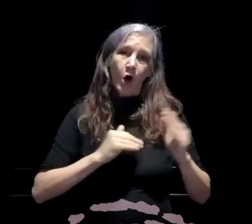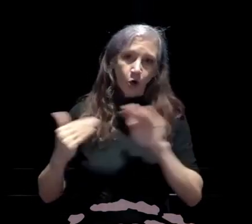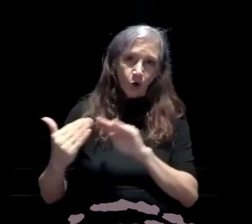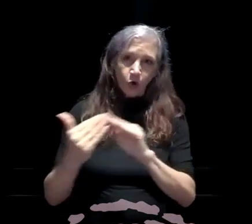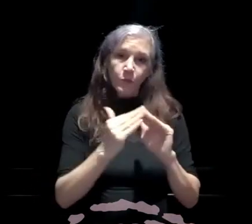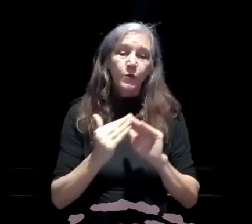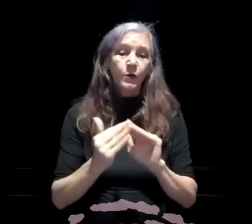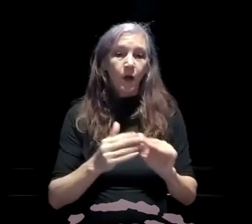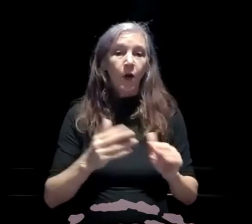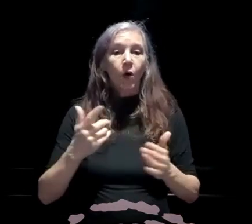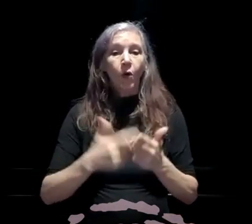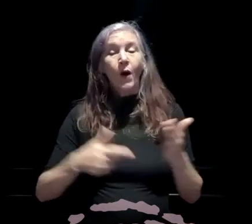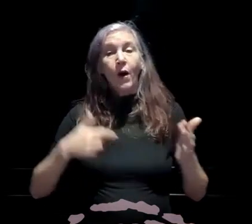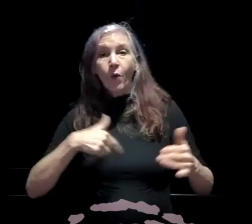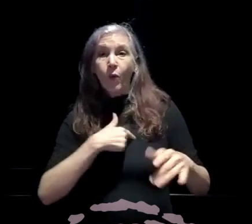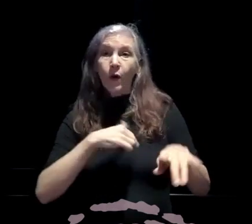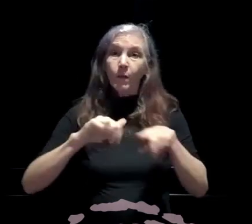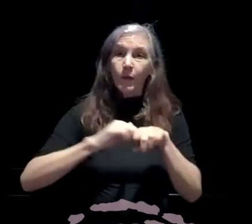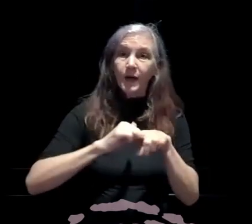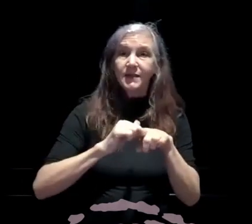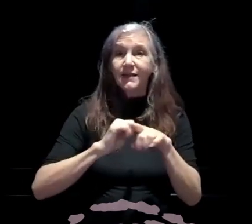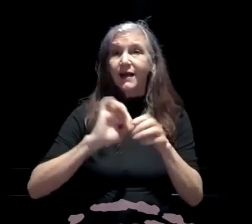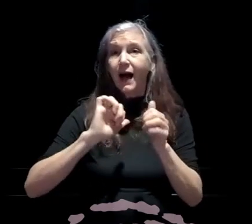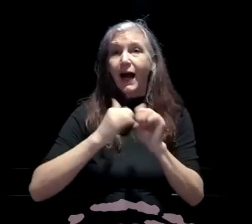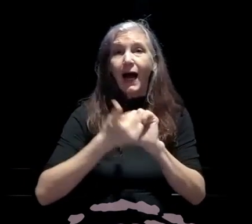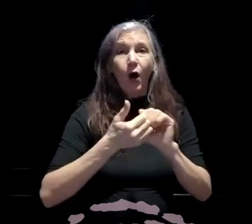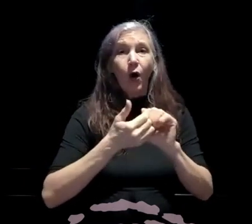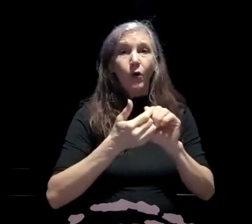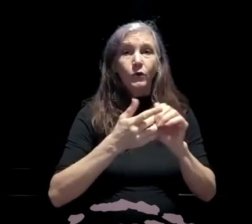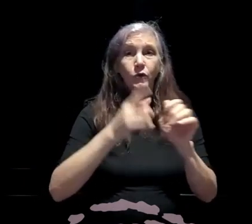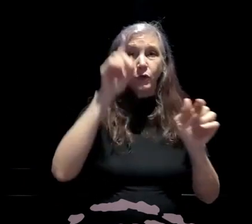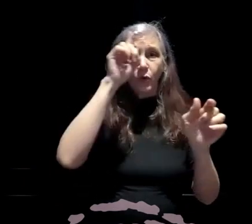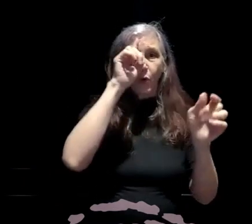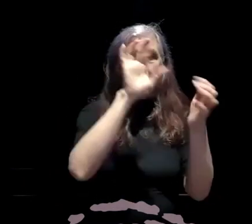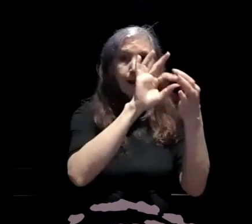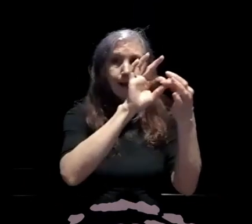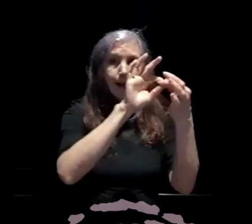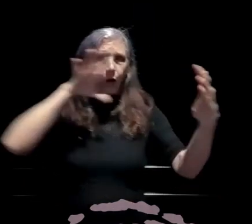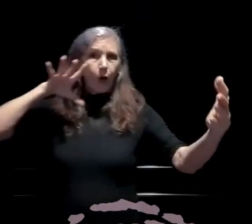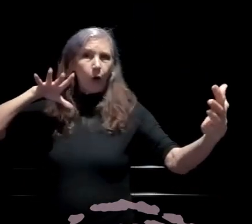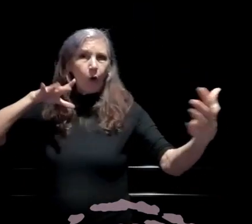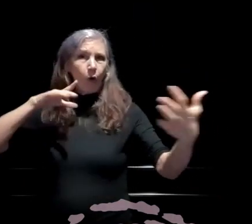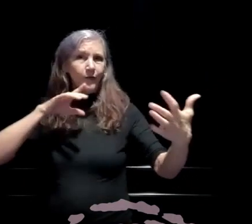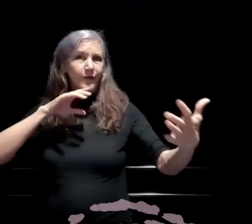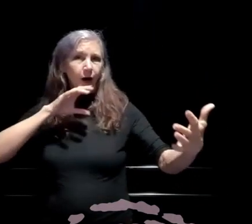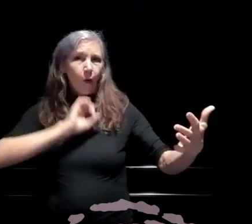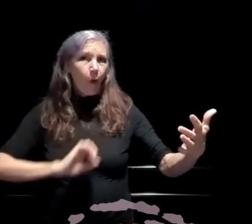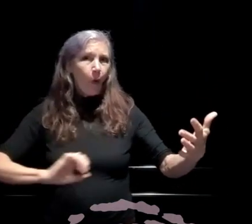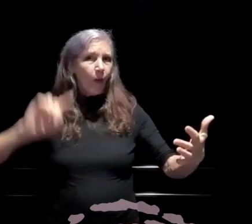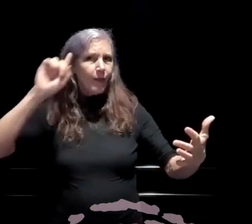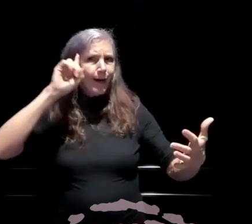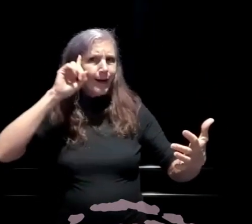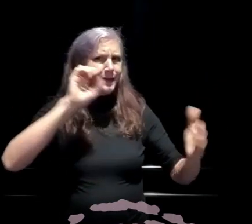What we're practicing is we're practising how to let go of what we think communication should be.